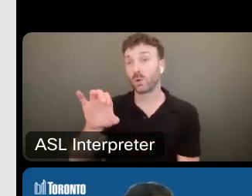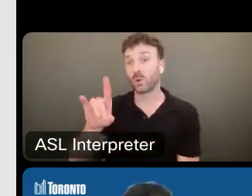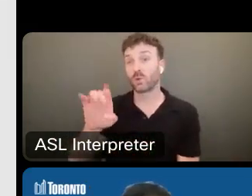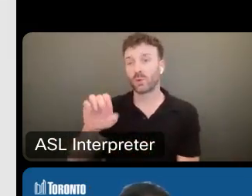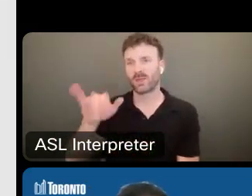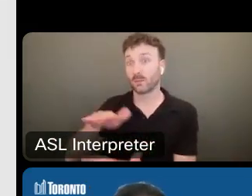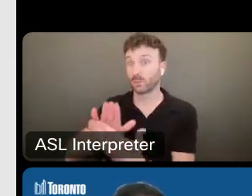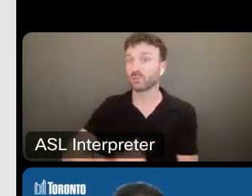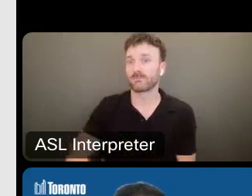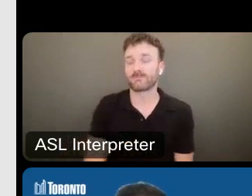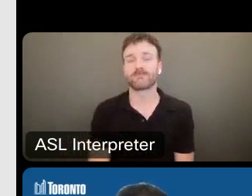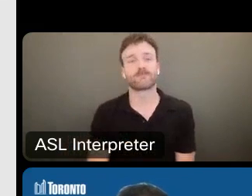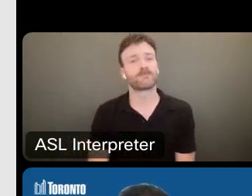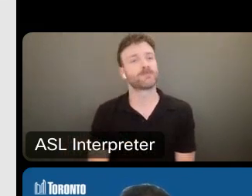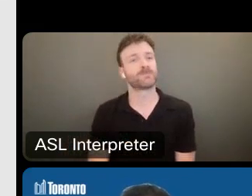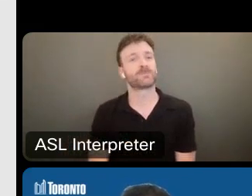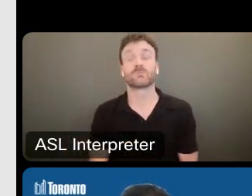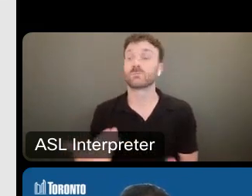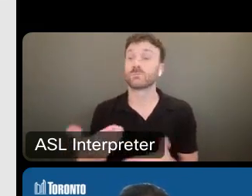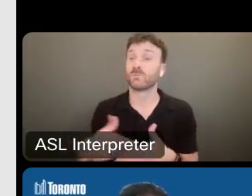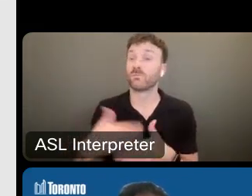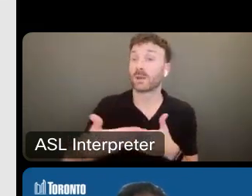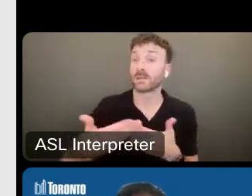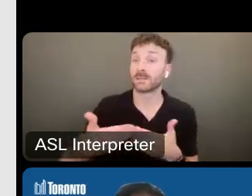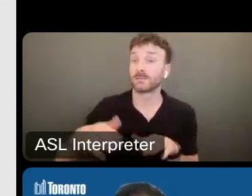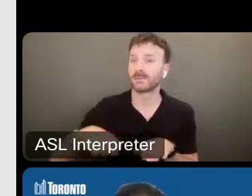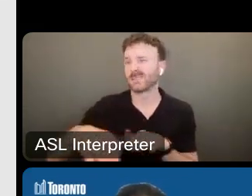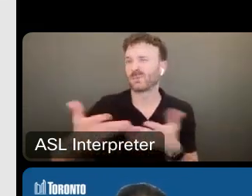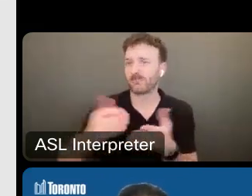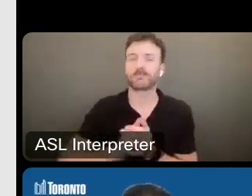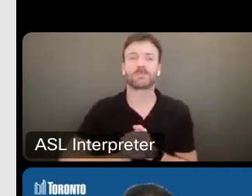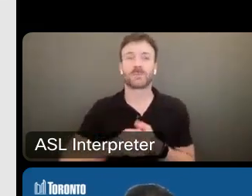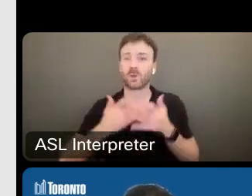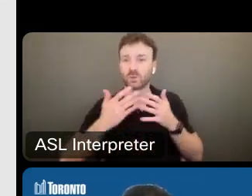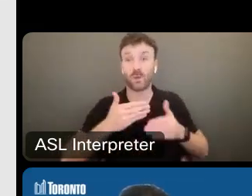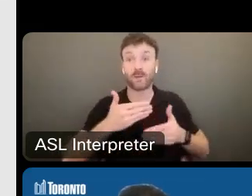So just in terms of next steps, as mentioned, we've completed phase 1 of the consultation